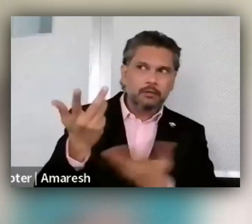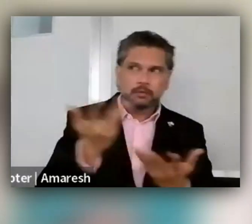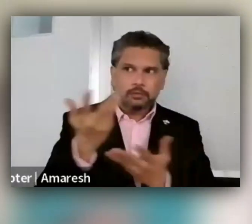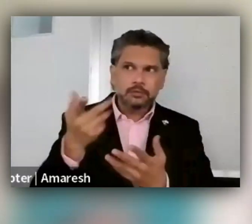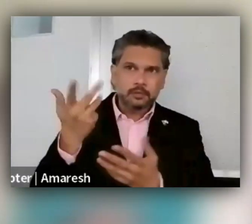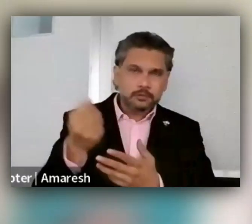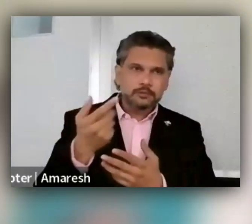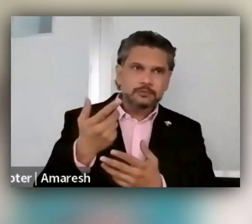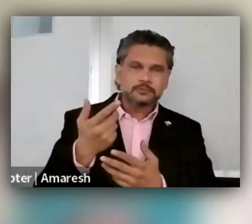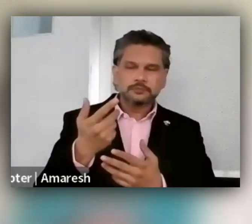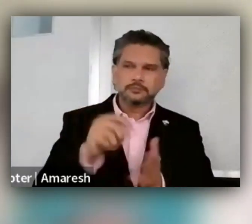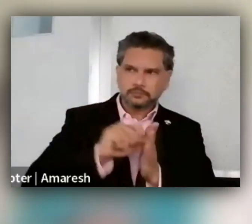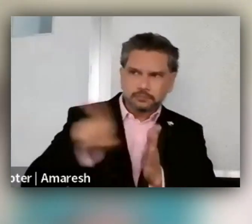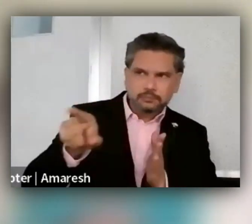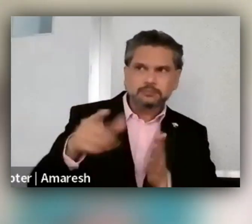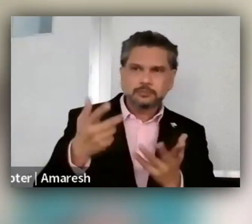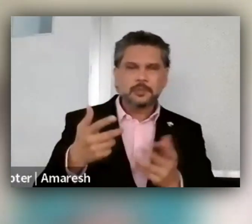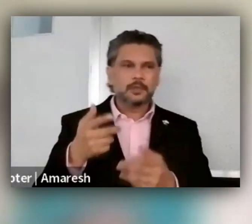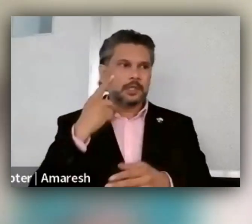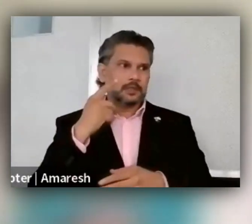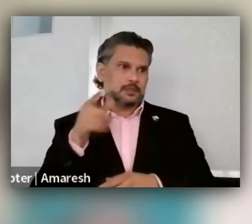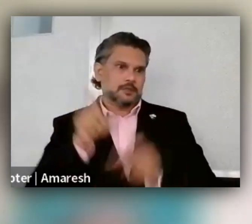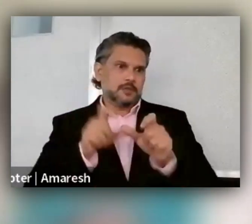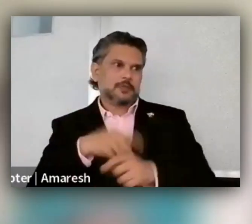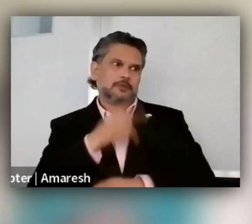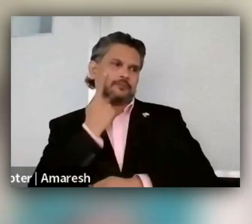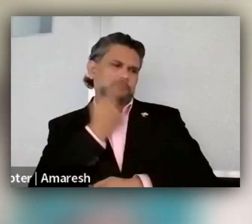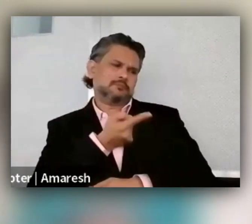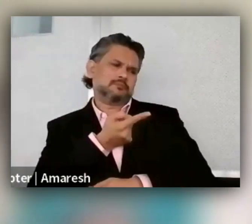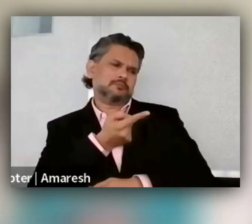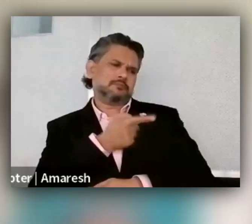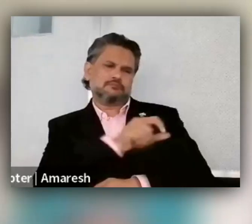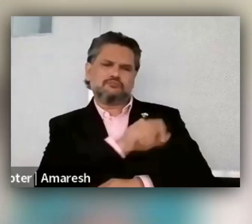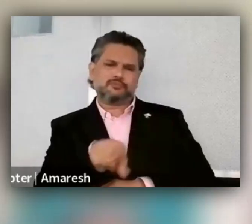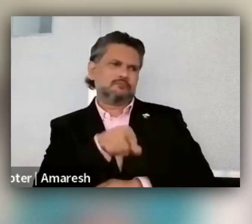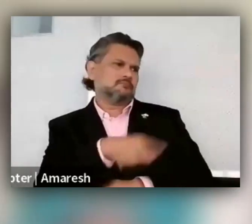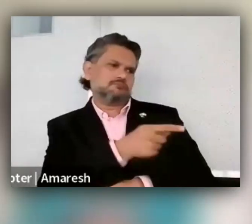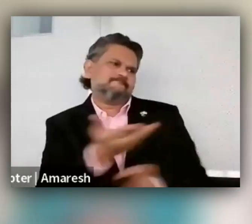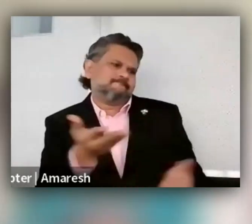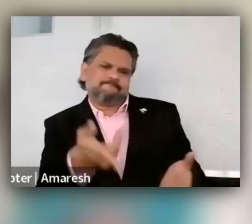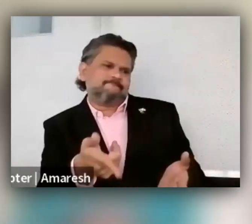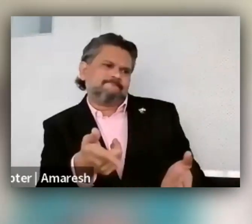If someone was watching them and saying, oh, you didn't do X, Y, Z, then they wouldn't have done it.